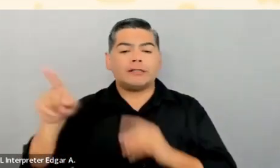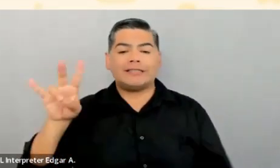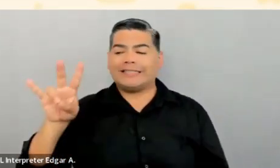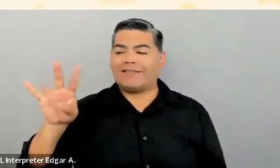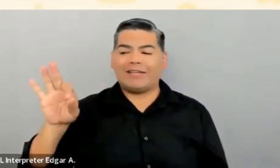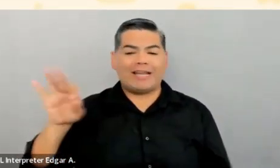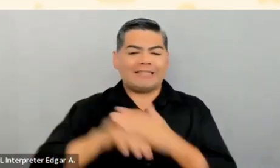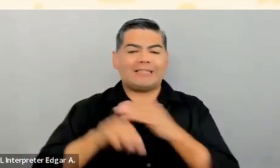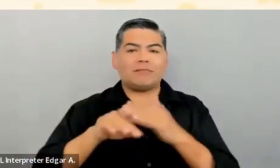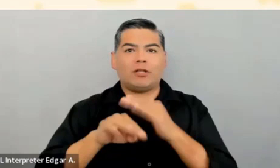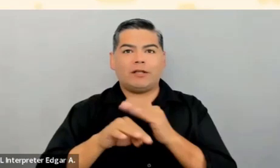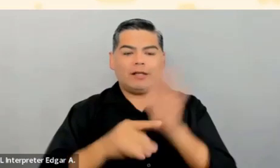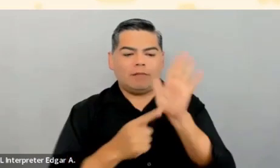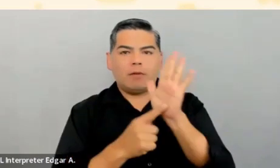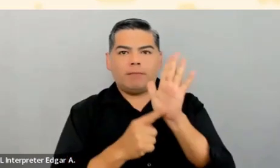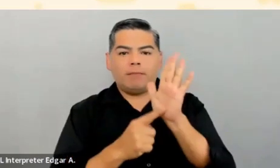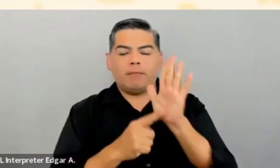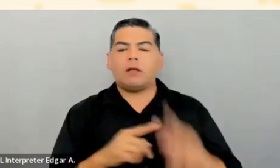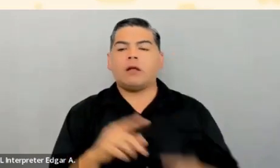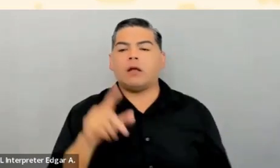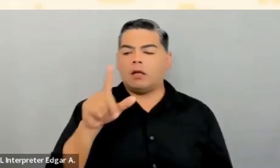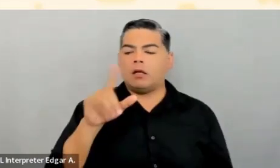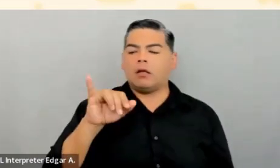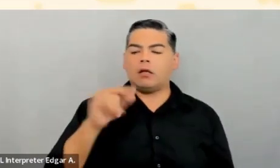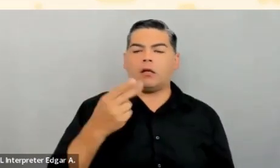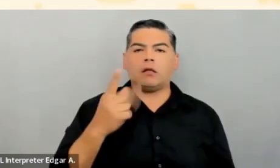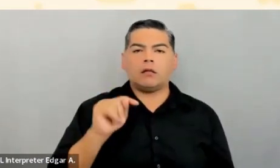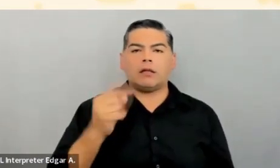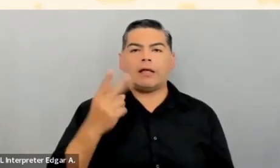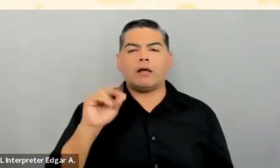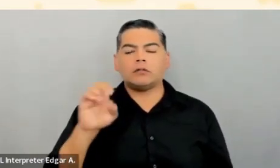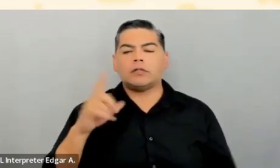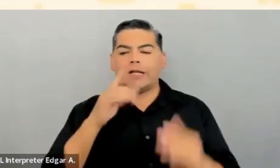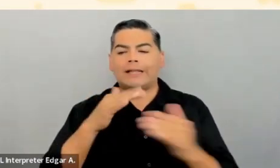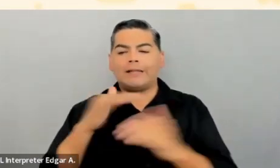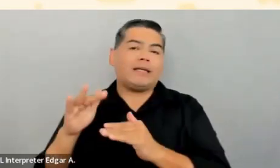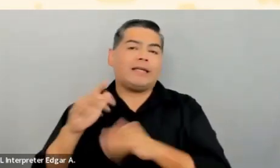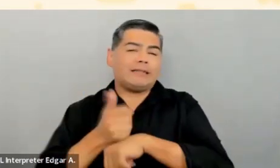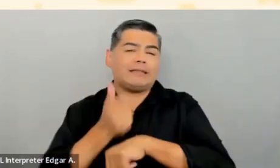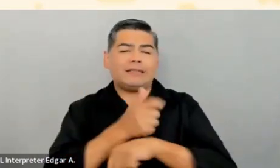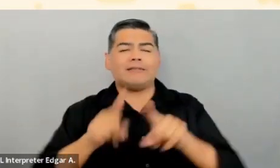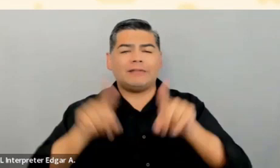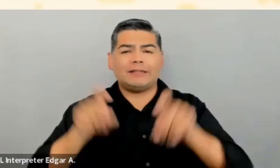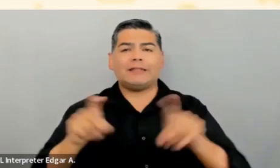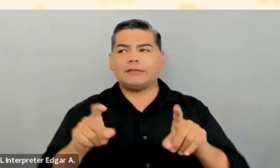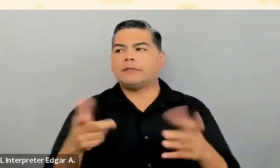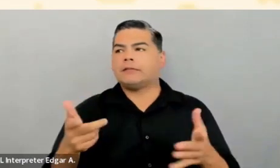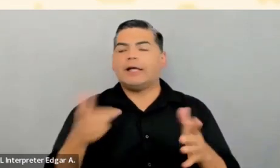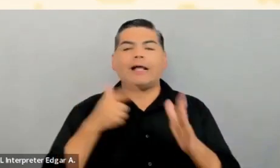Now Lighthouse has a more limited set of tests than some of the other tools such as axe or Wave.